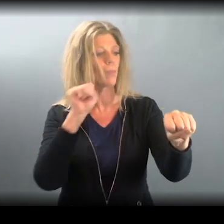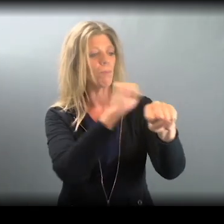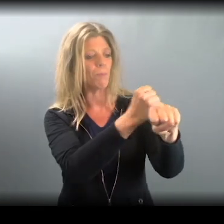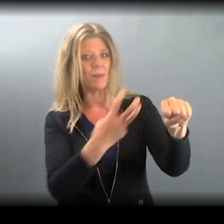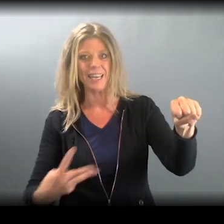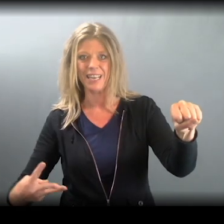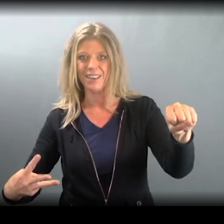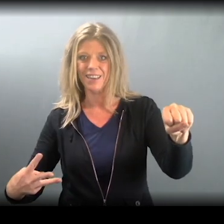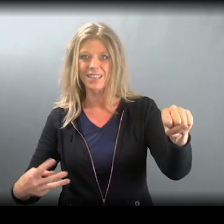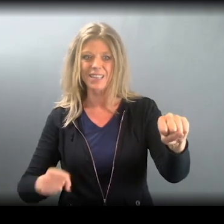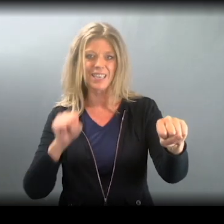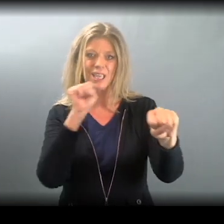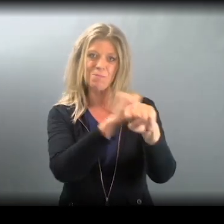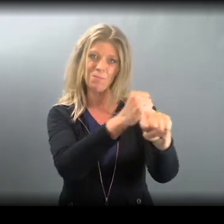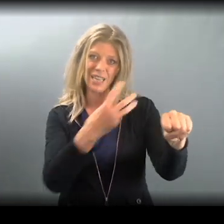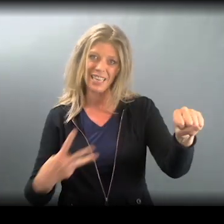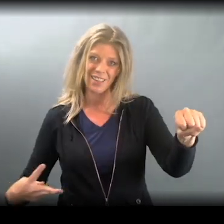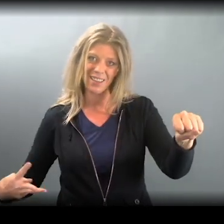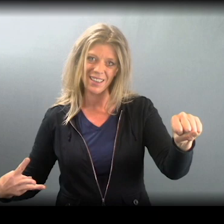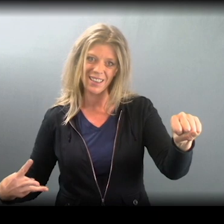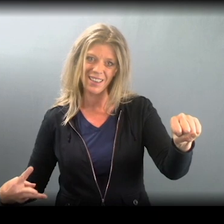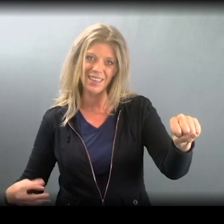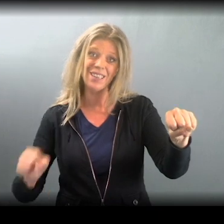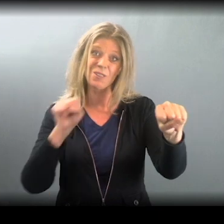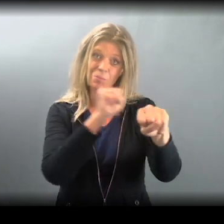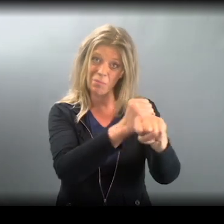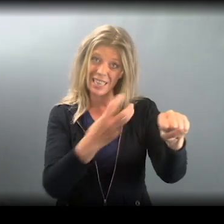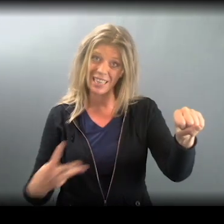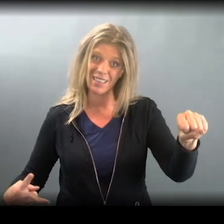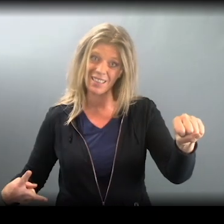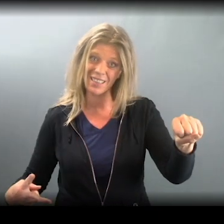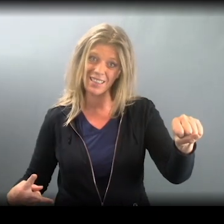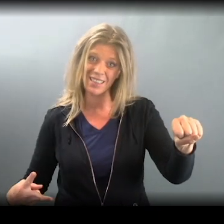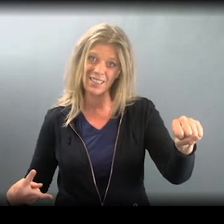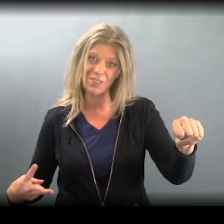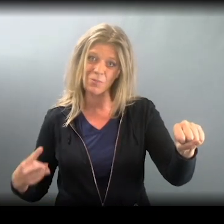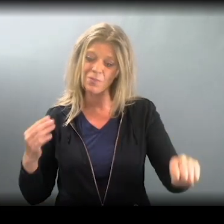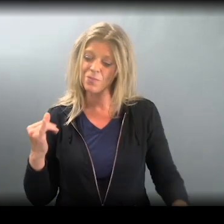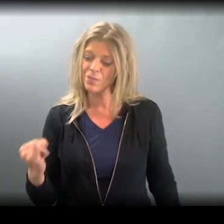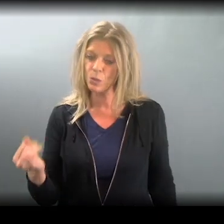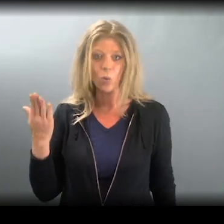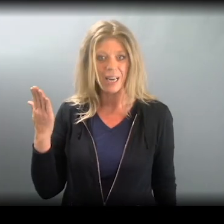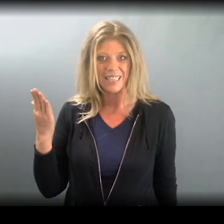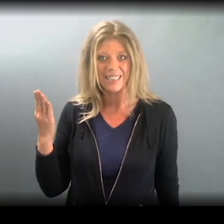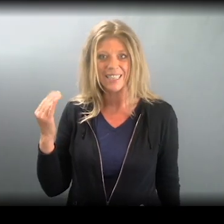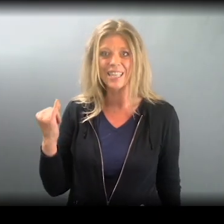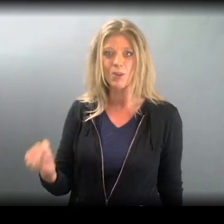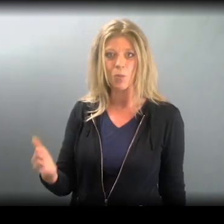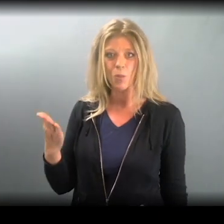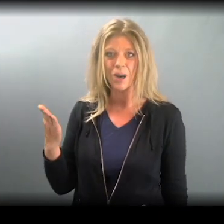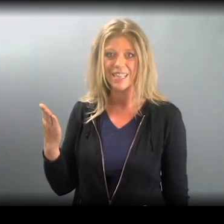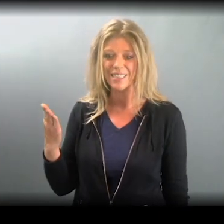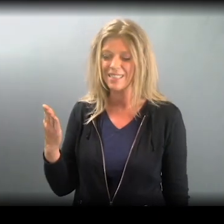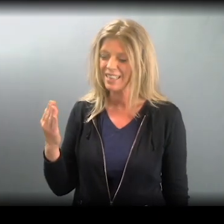METEOR WAS